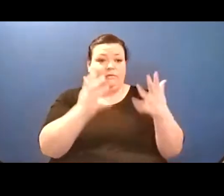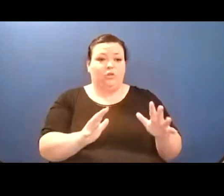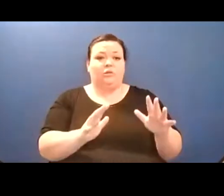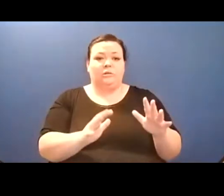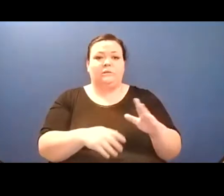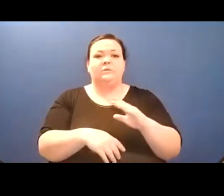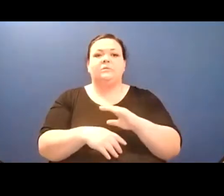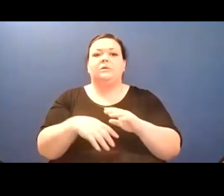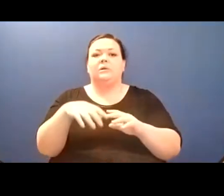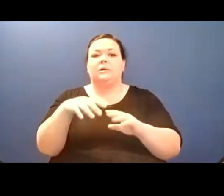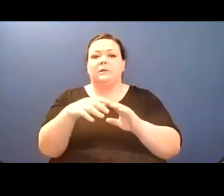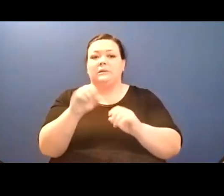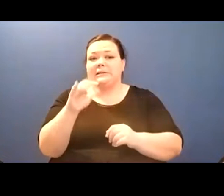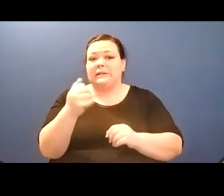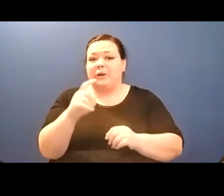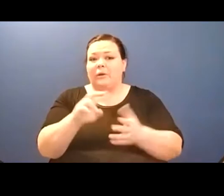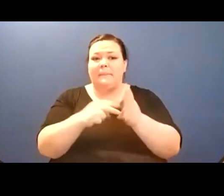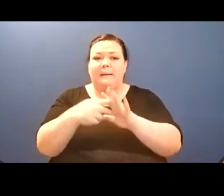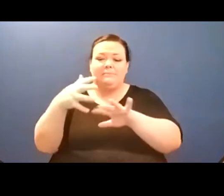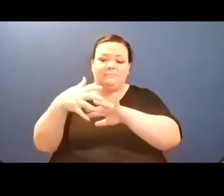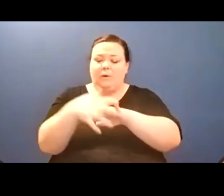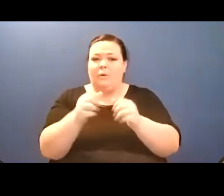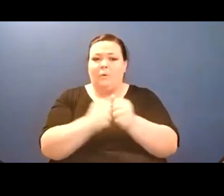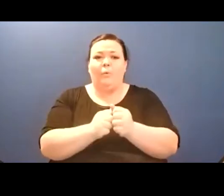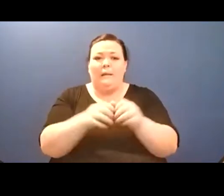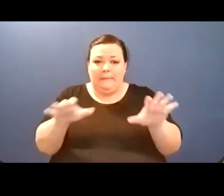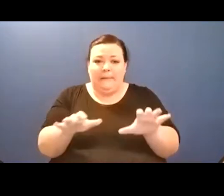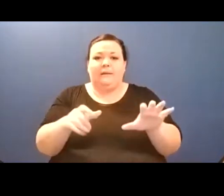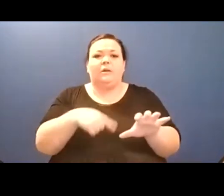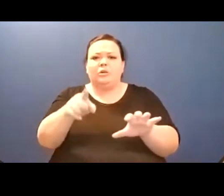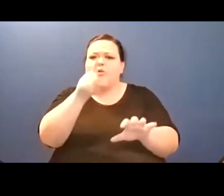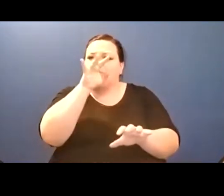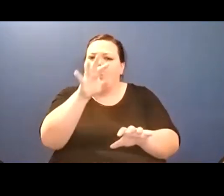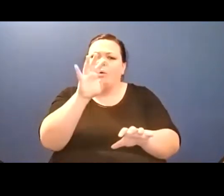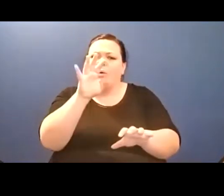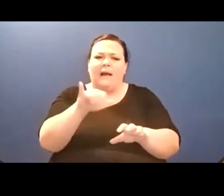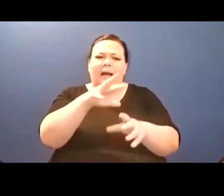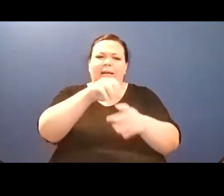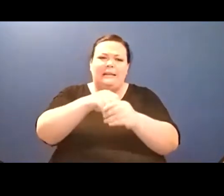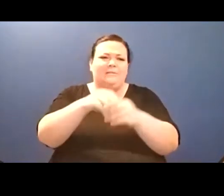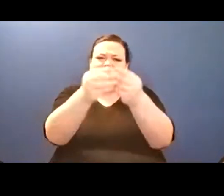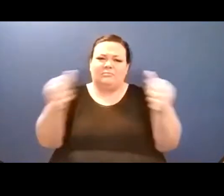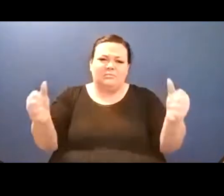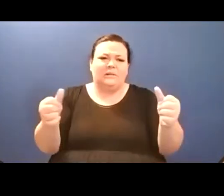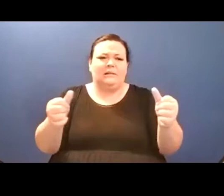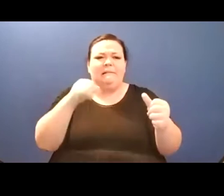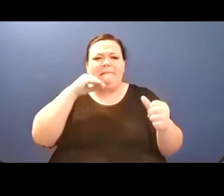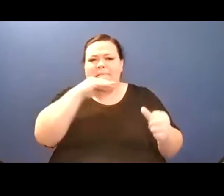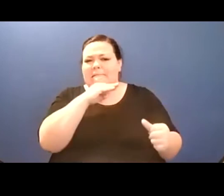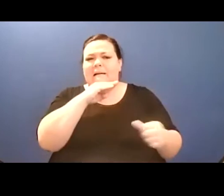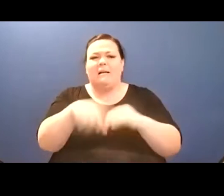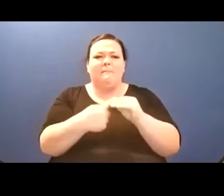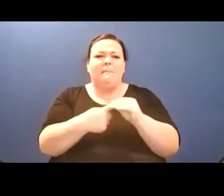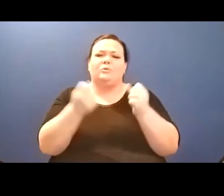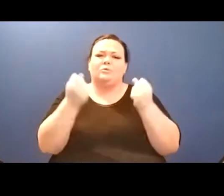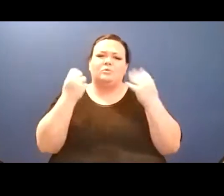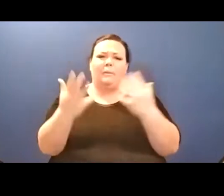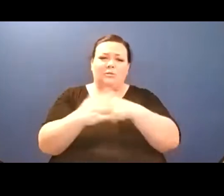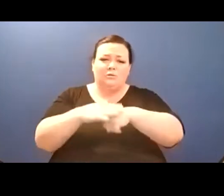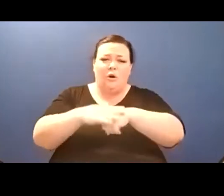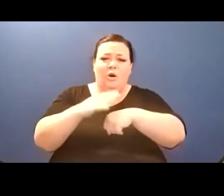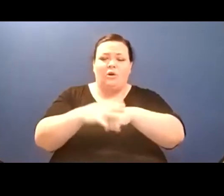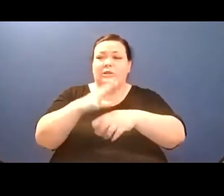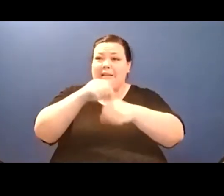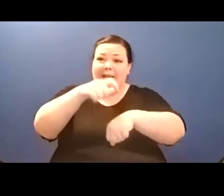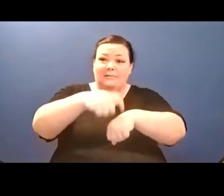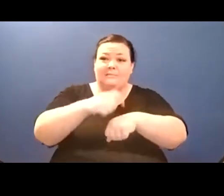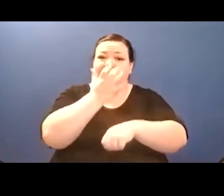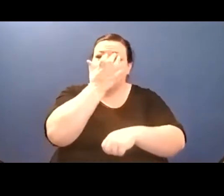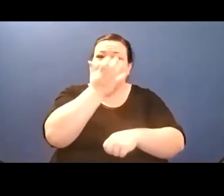already everywhere./ Then bloodless darkness. Dissent./ Trust nothing. The sun is president.